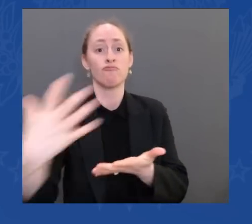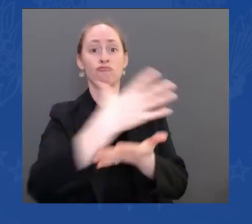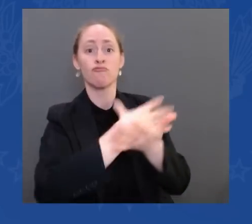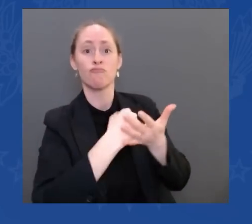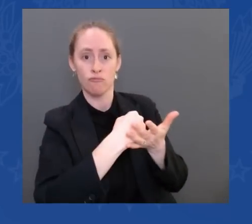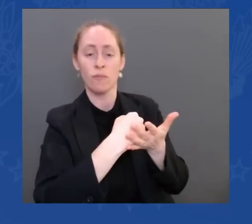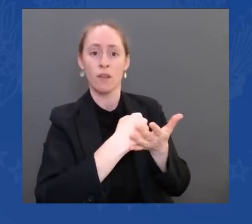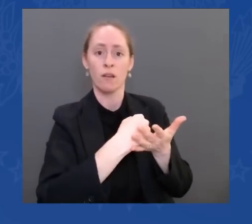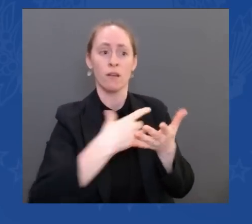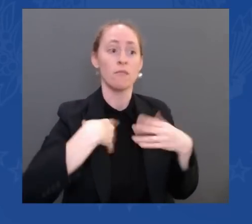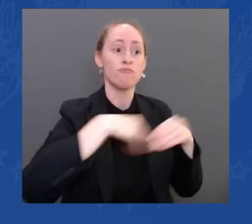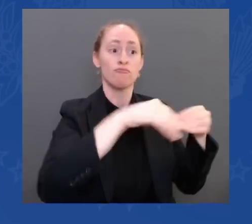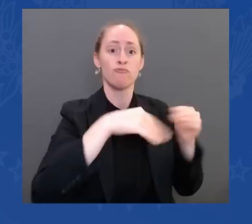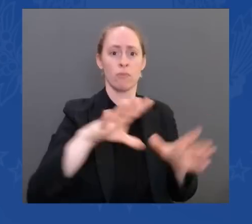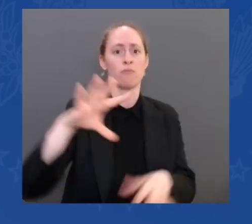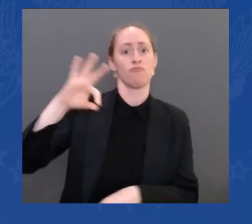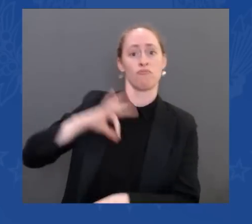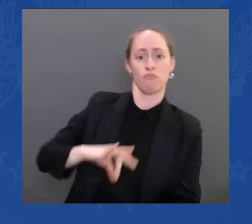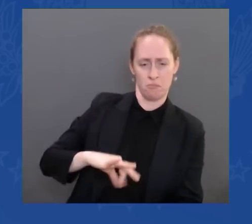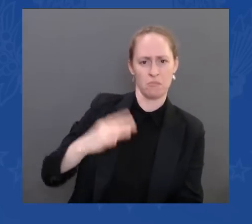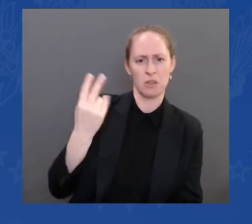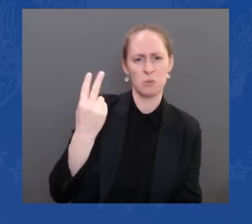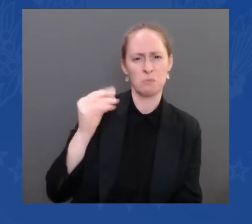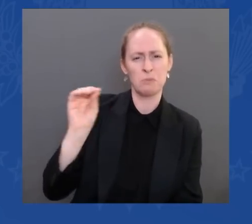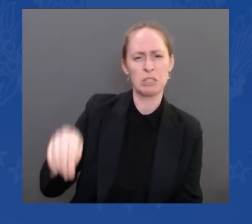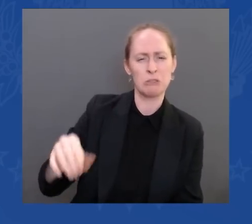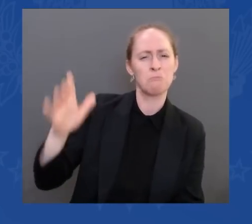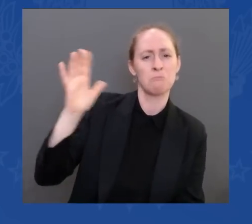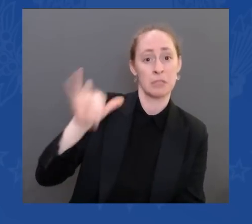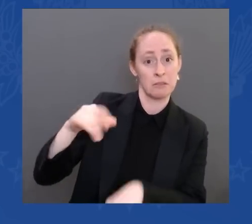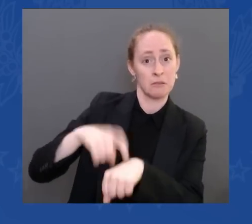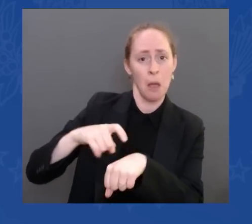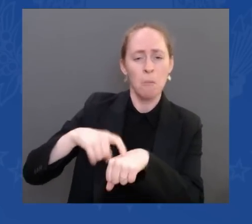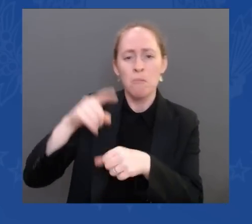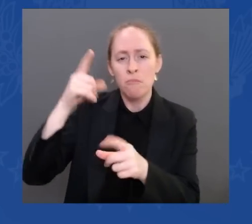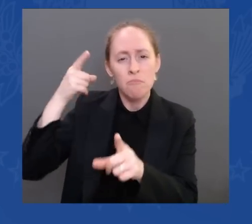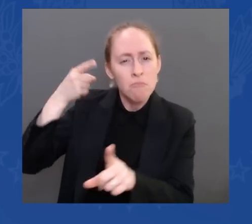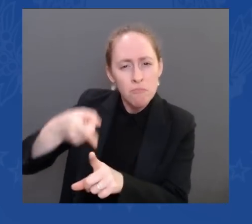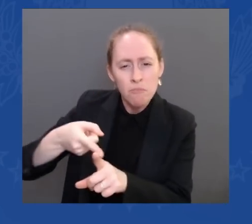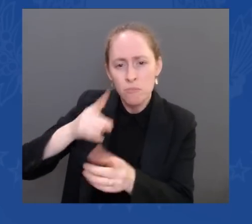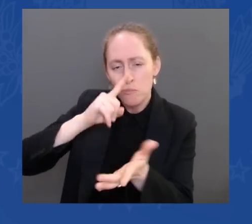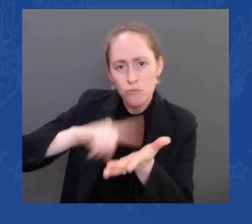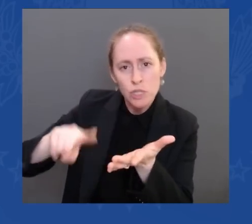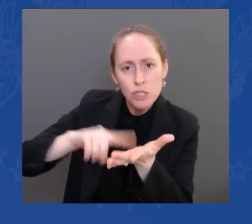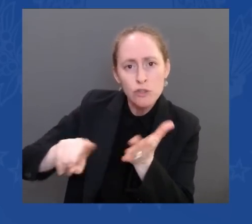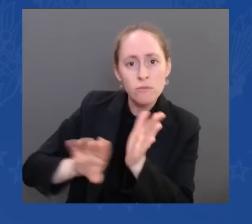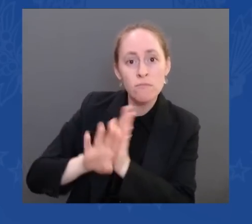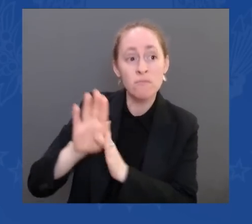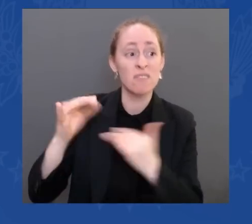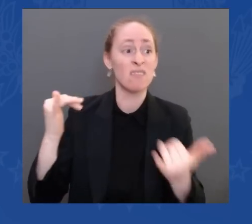We do half of that now. We do half of that. We used to be number one in the world. Now we're number 13 in the world.